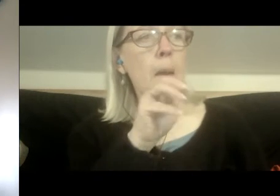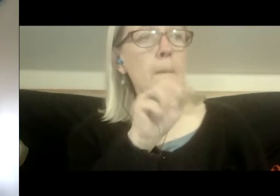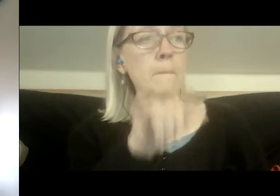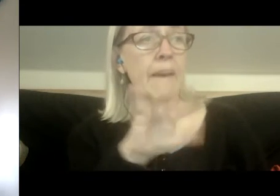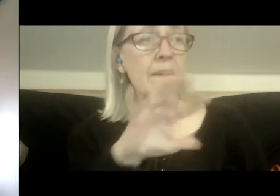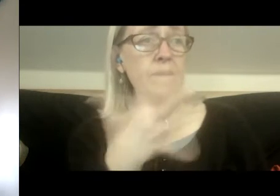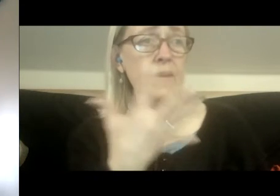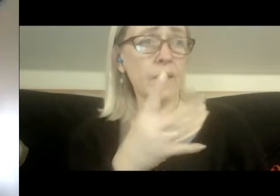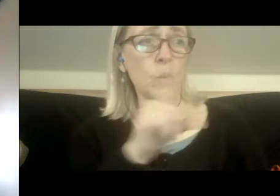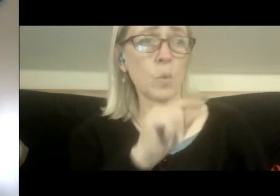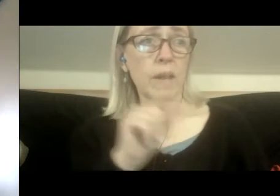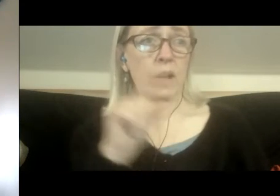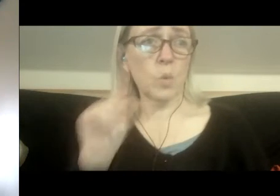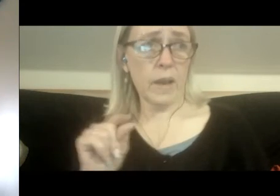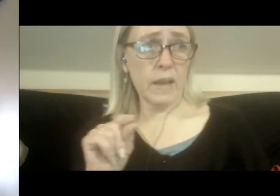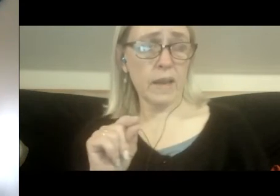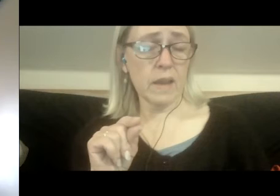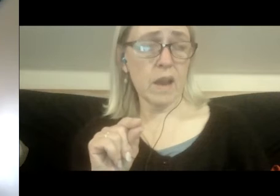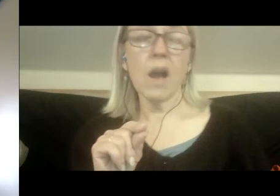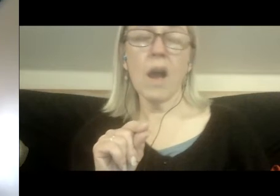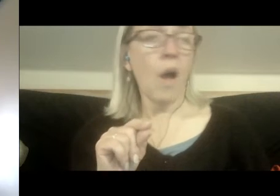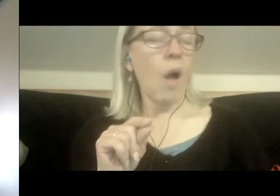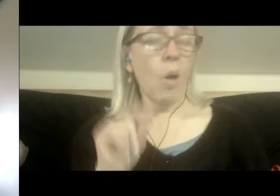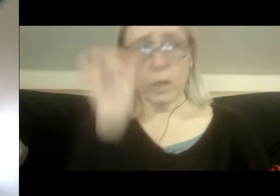executed by a police officer who kneeled on his neck.